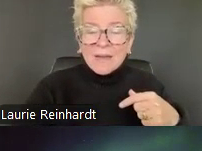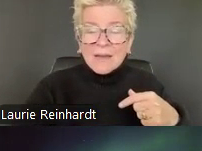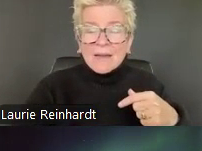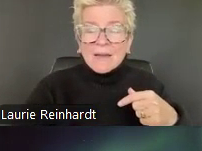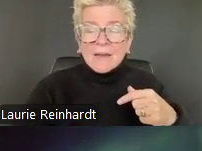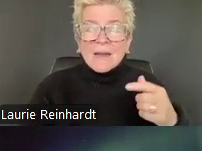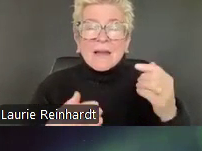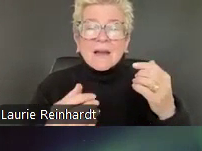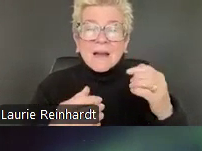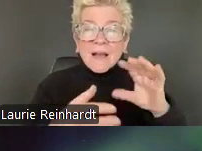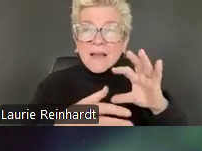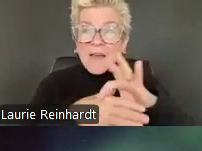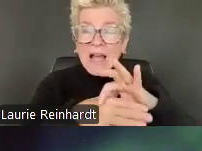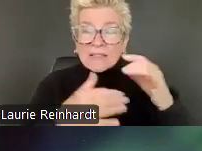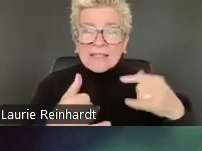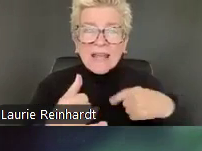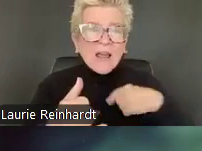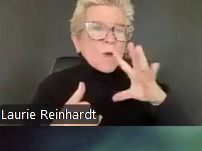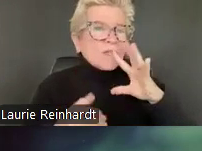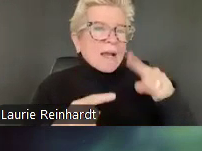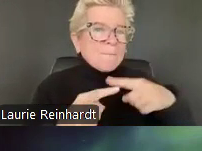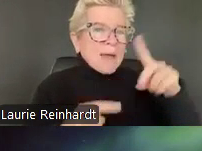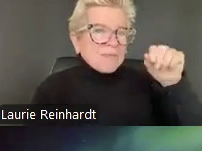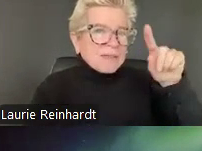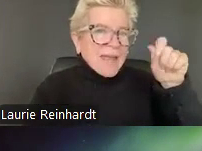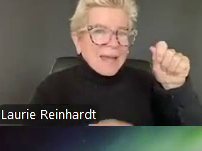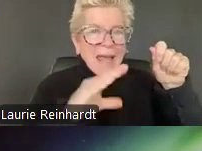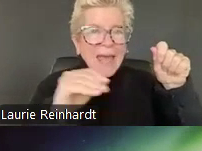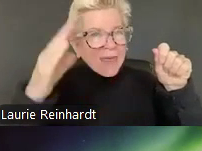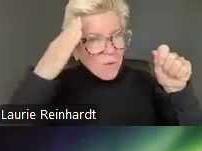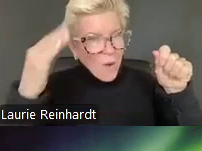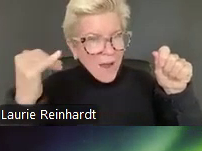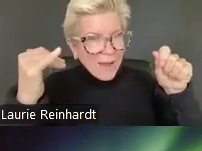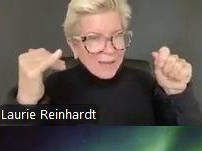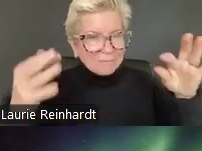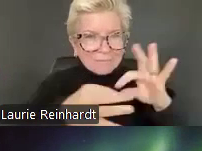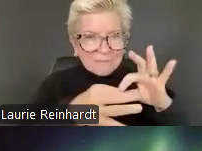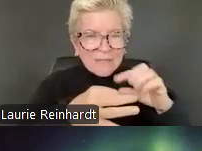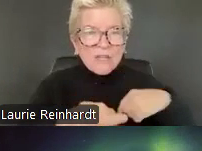with the data and the why for the work; and so in this slide here you see the landscape